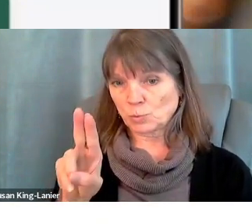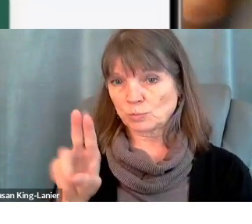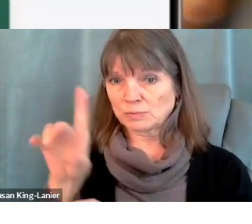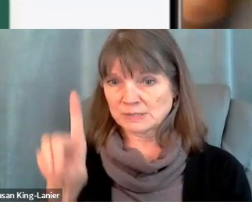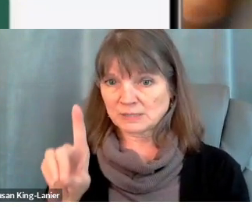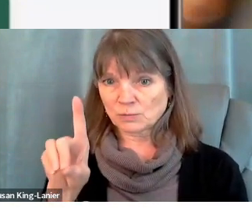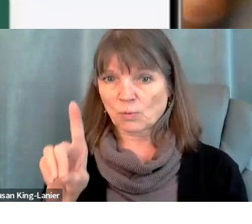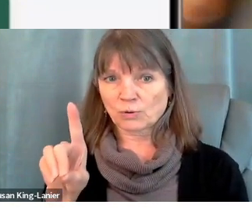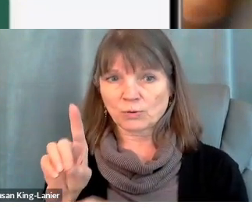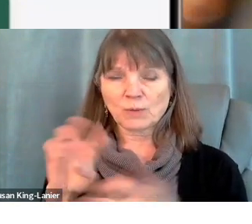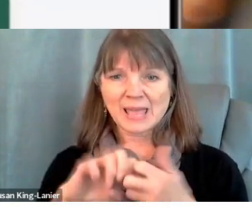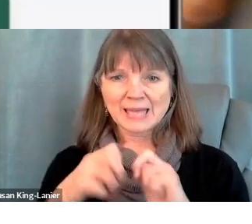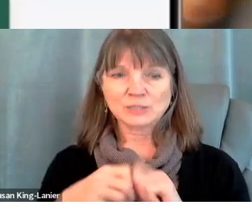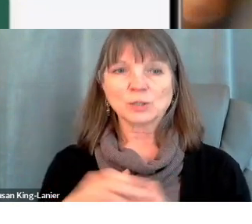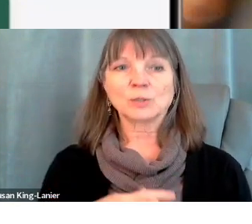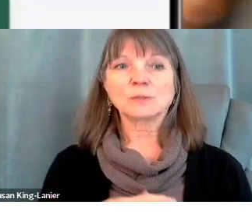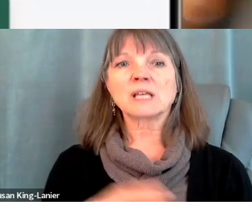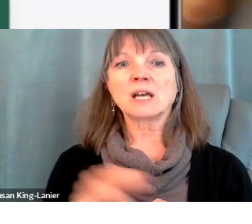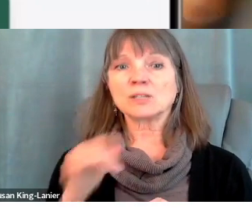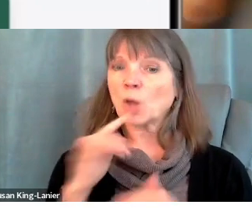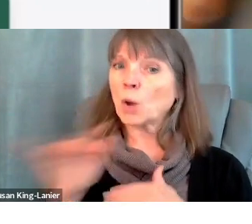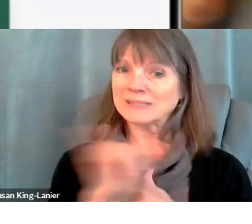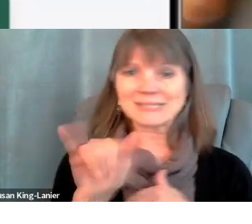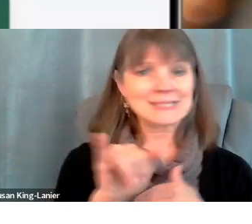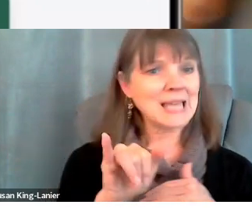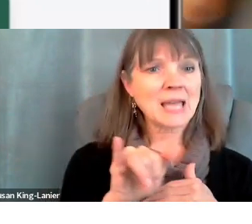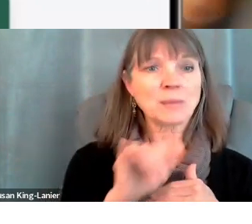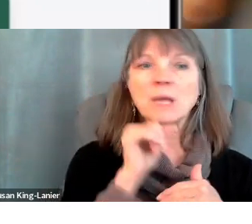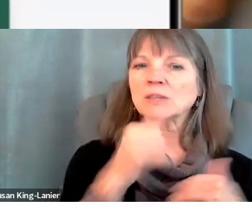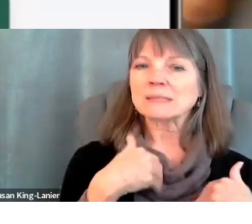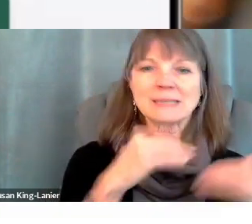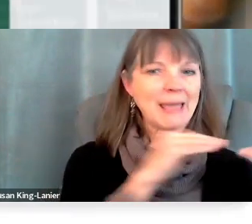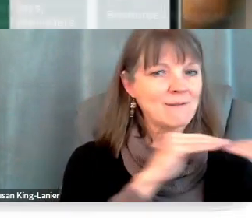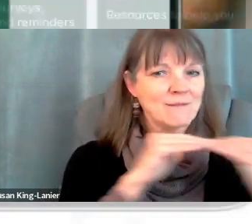It is a similar to Connections app, just without the peer portion.